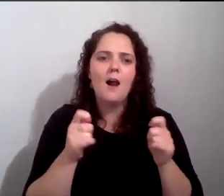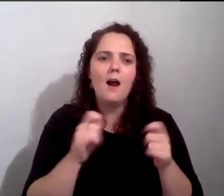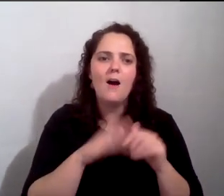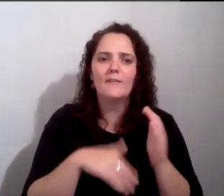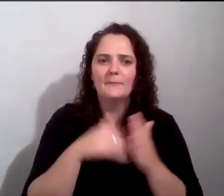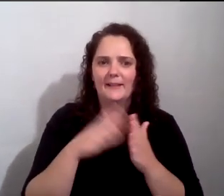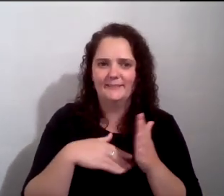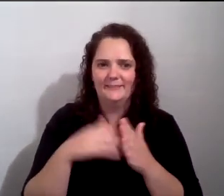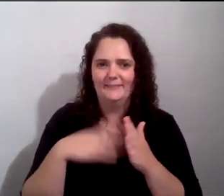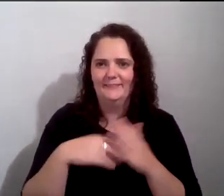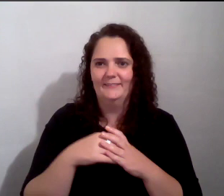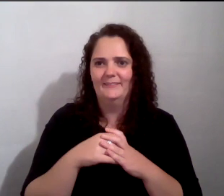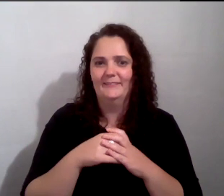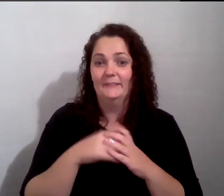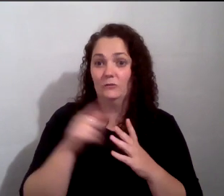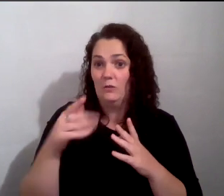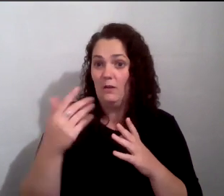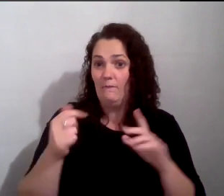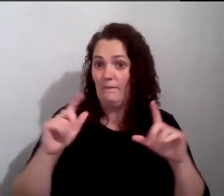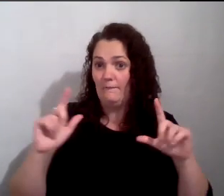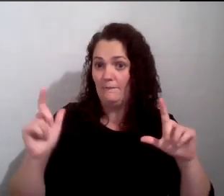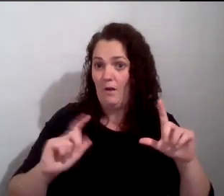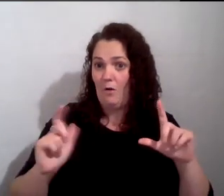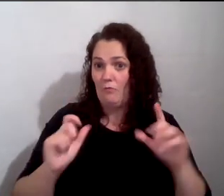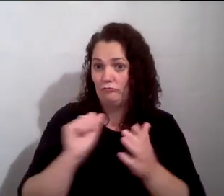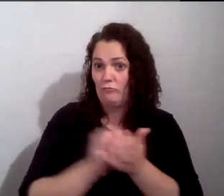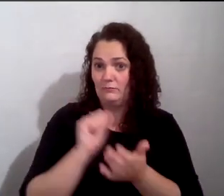And this is all through the kind of manipulation of paint. So you've used